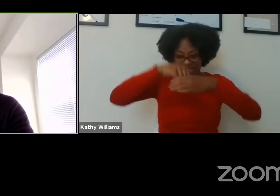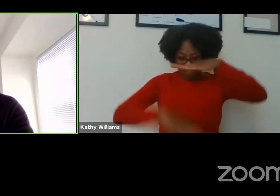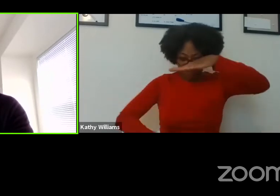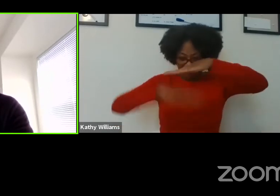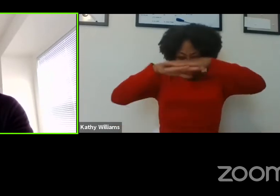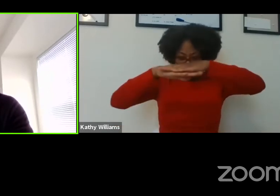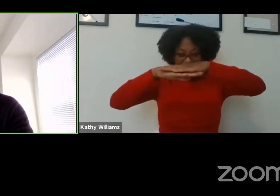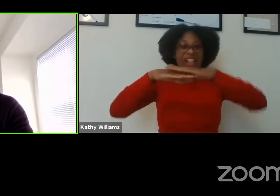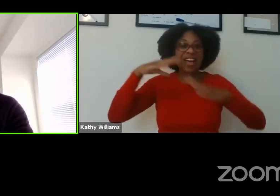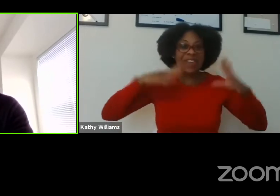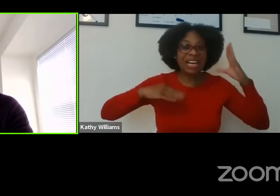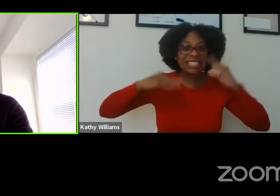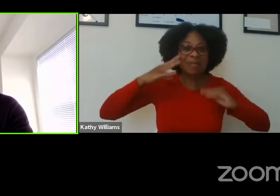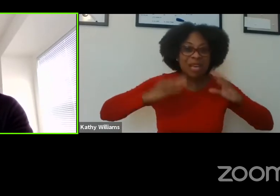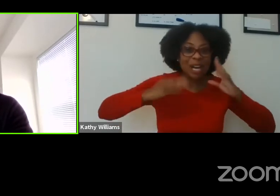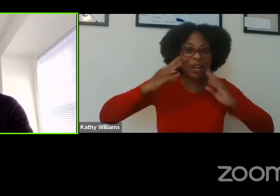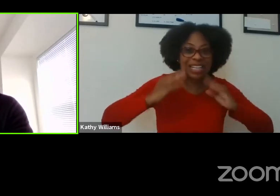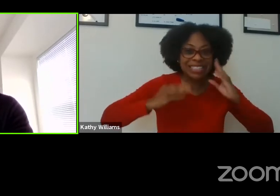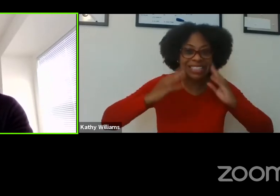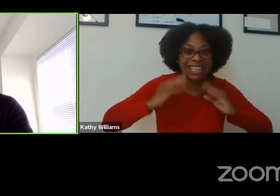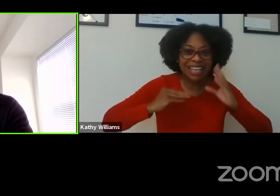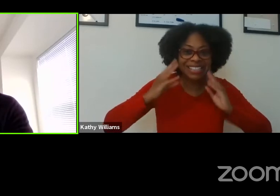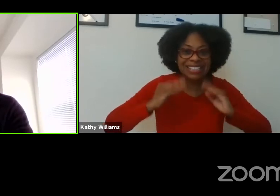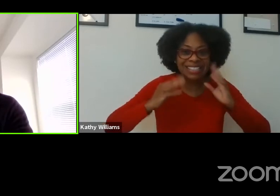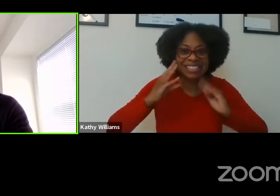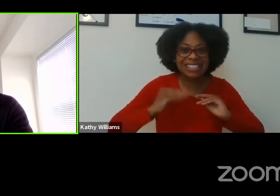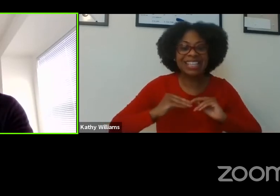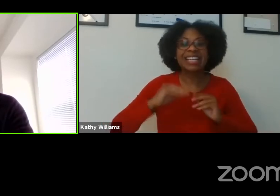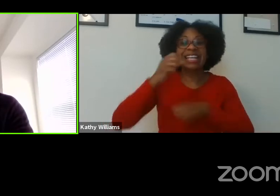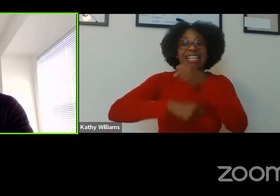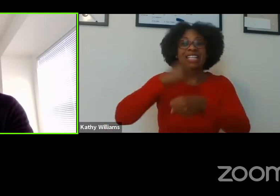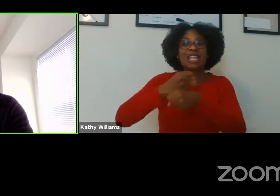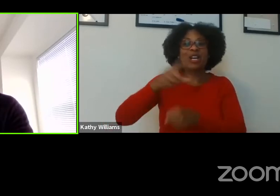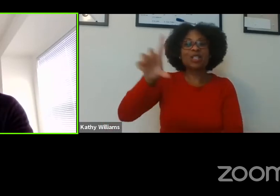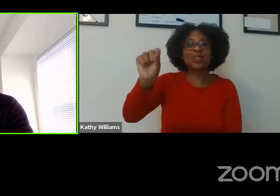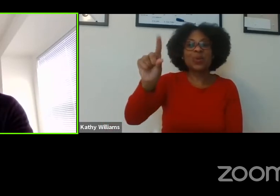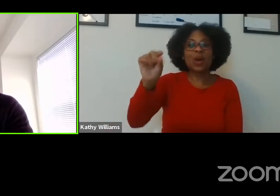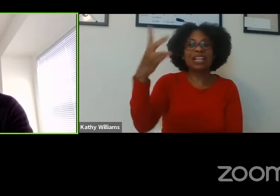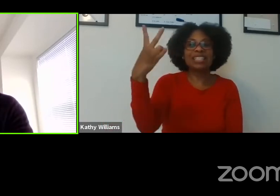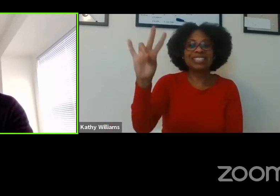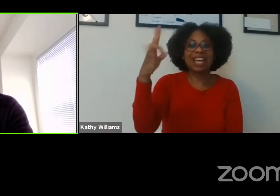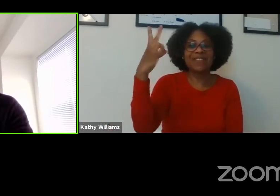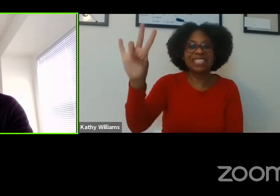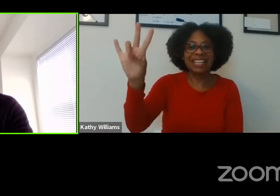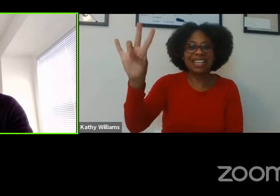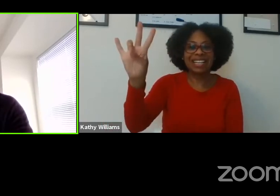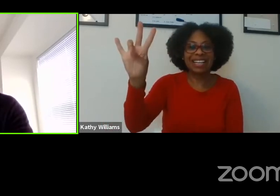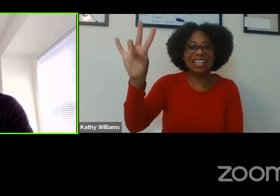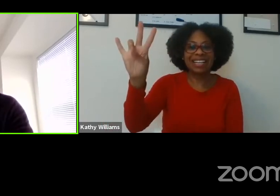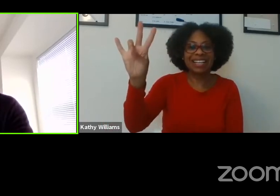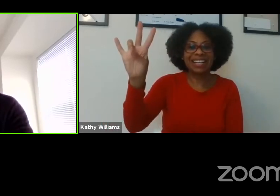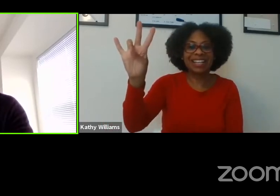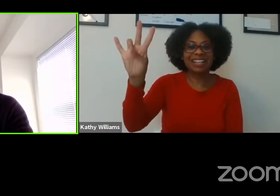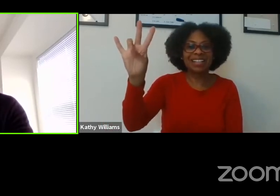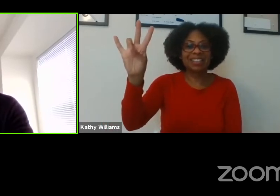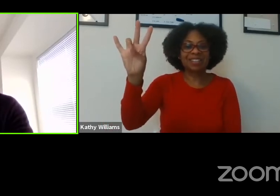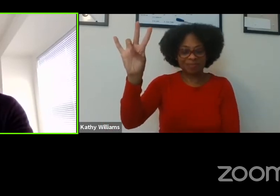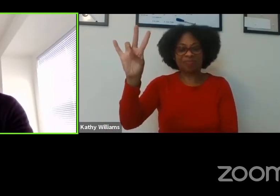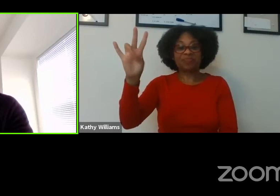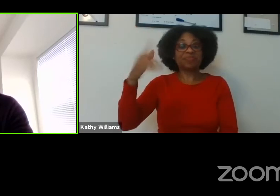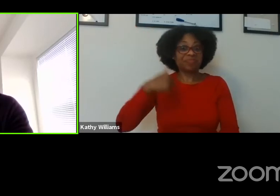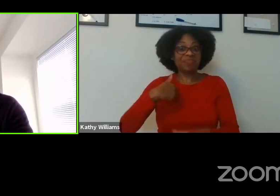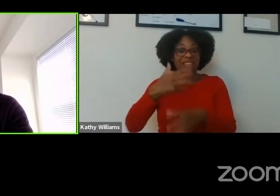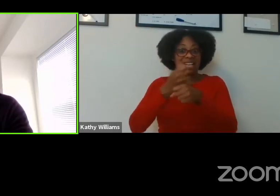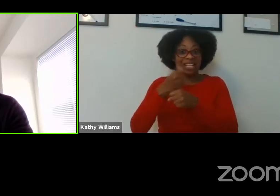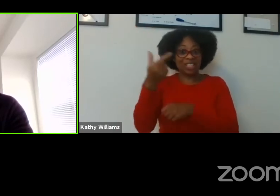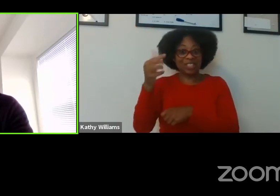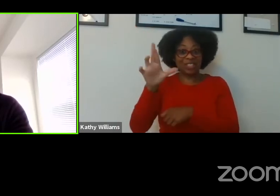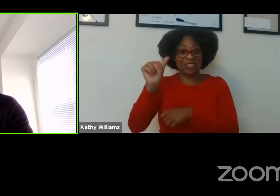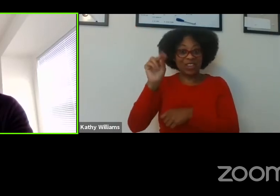Like in 2017, I filled out a grant to go on my first study-abroad